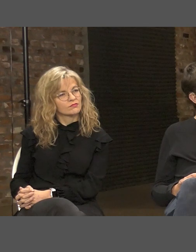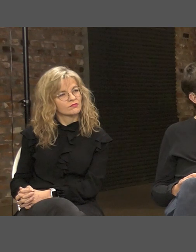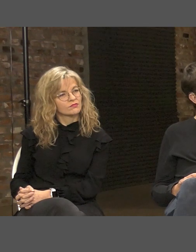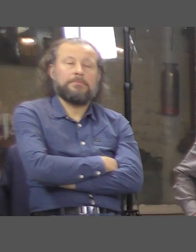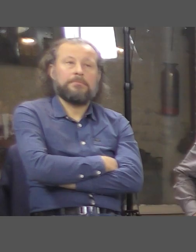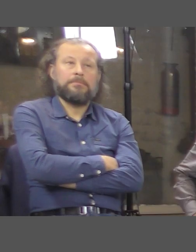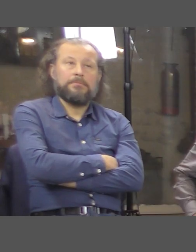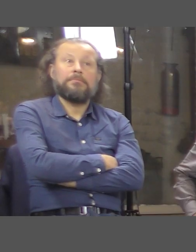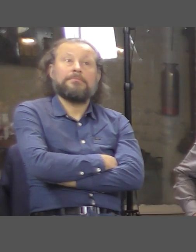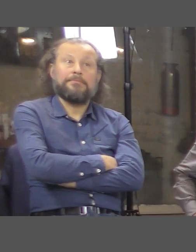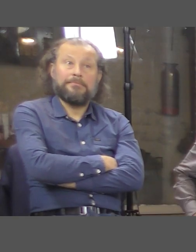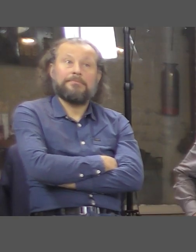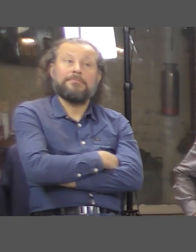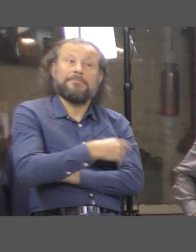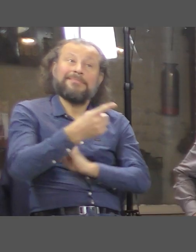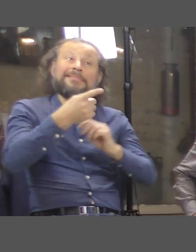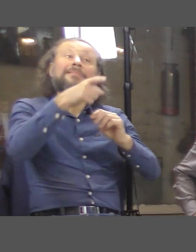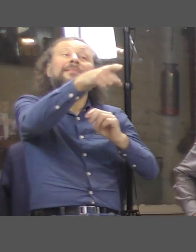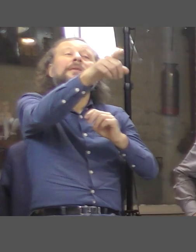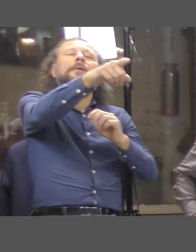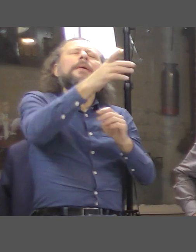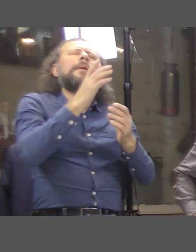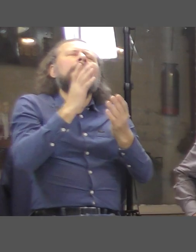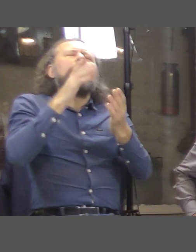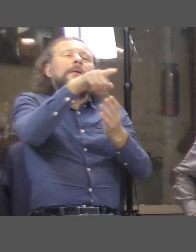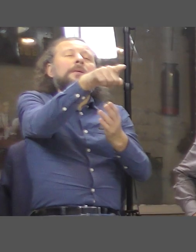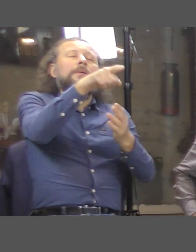because they have more orders. Simply put, thanks to the dissemination.